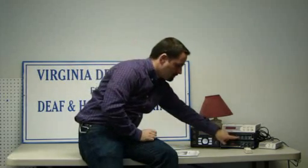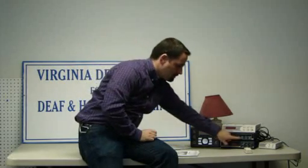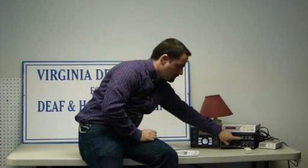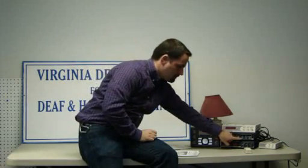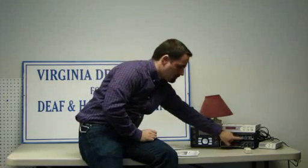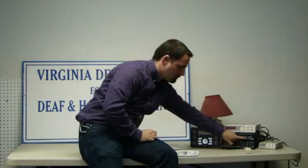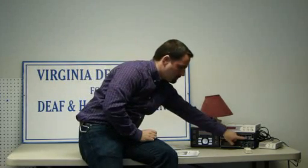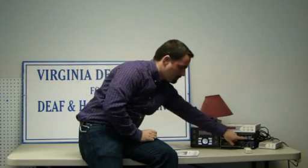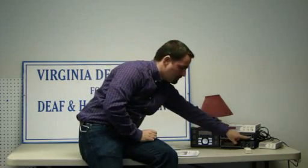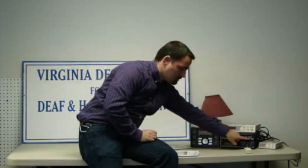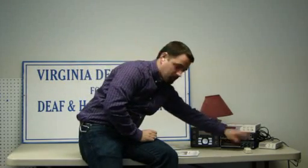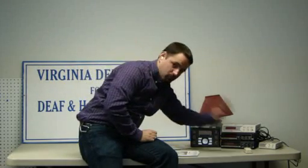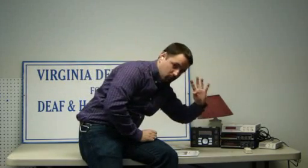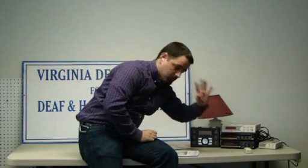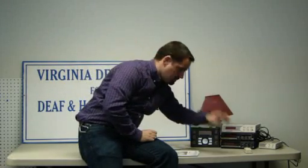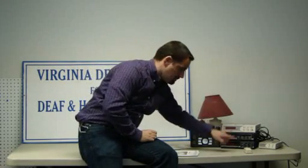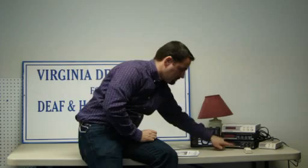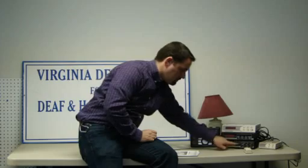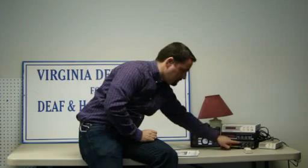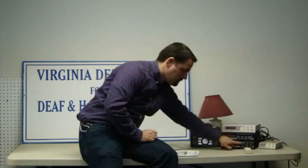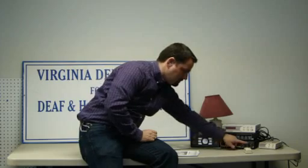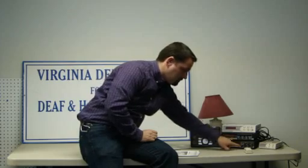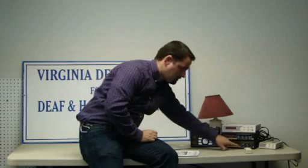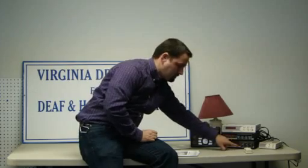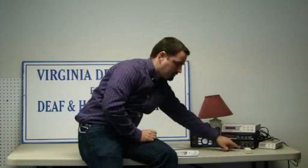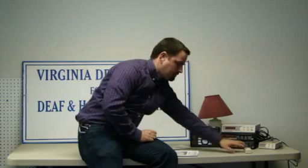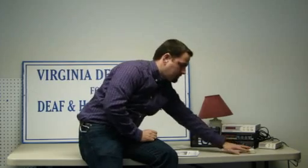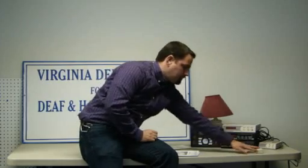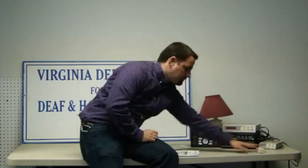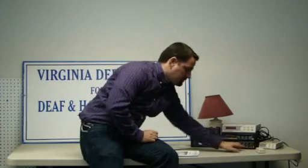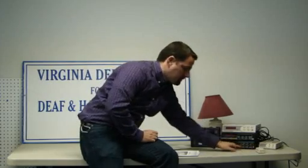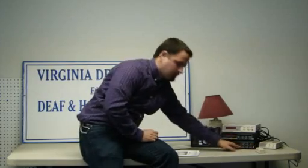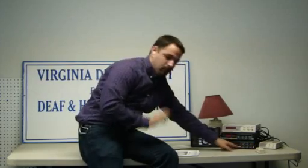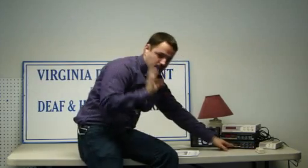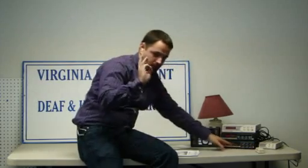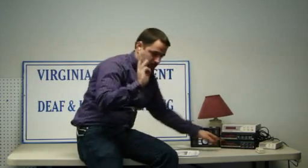has 4 display screens